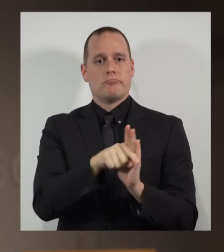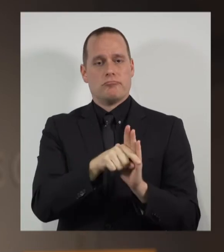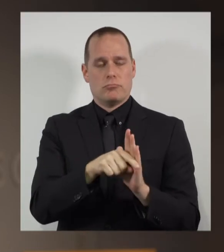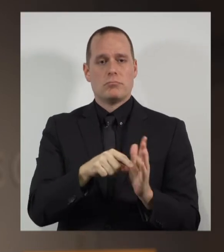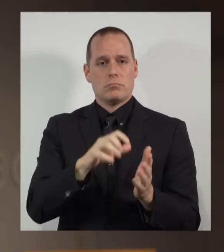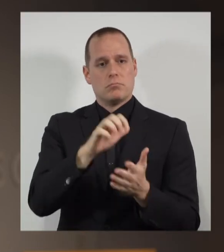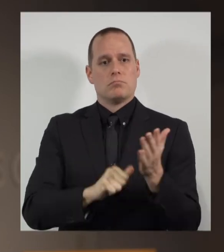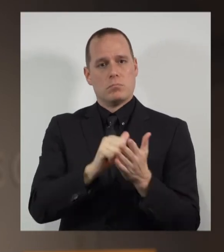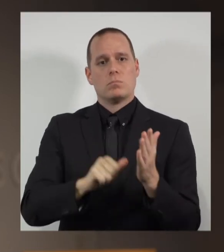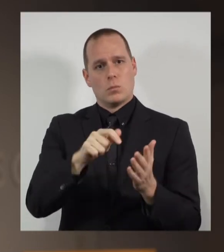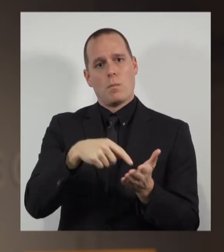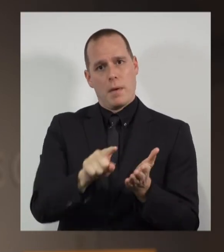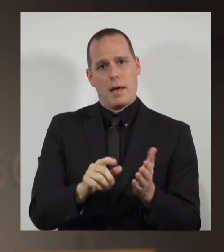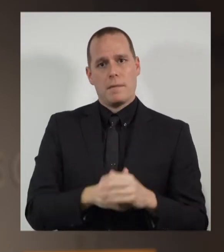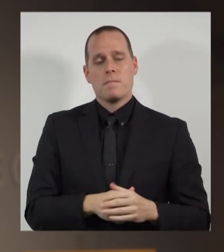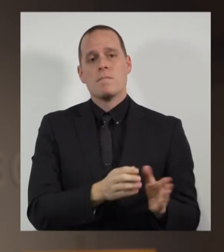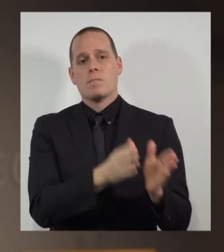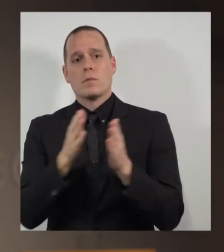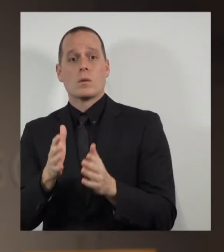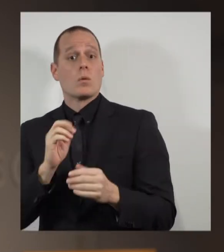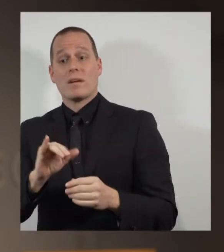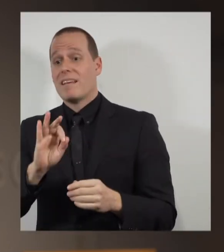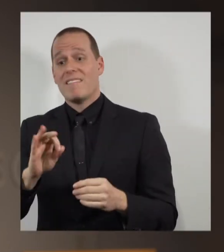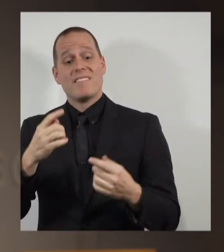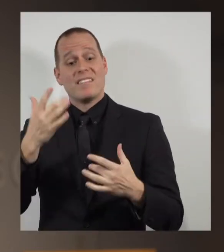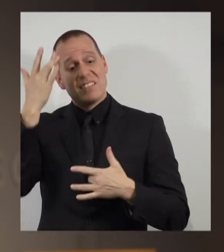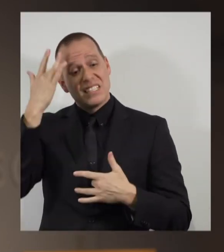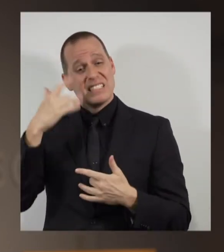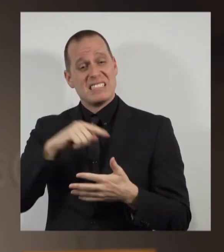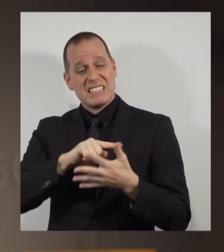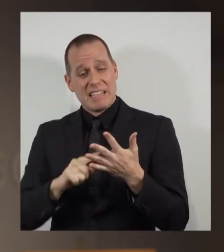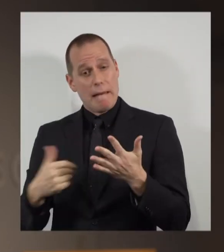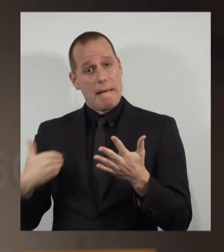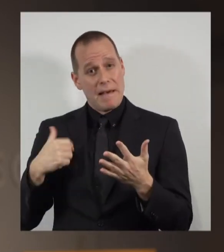Additionally, if you have symptoms – or if you are screened at work and sent home